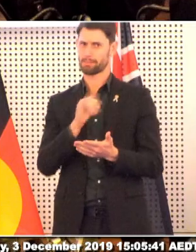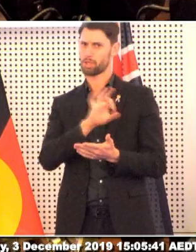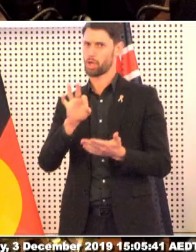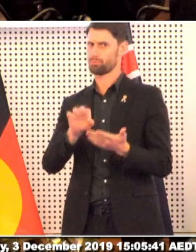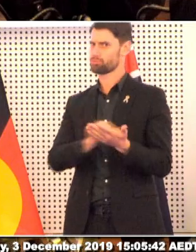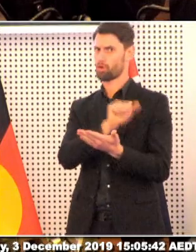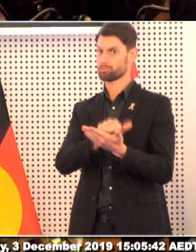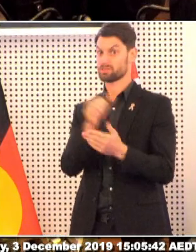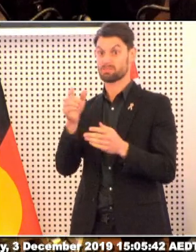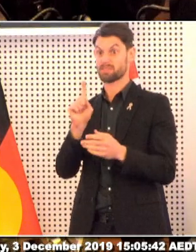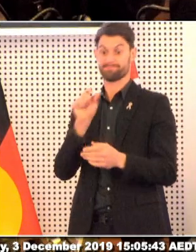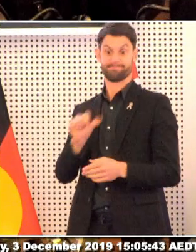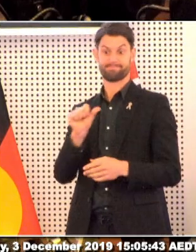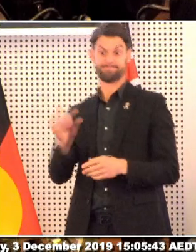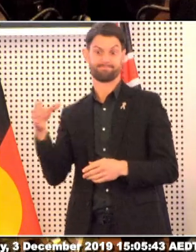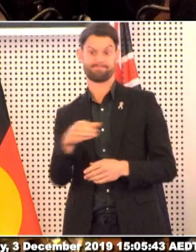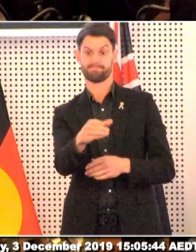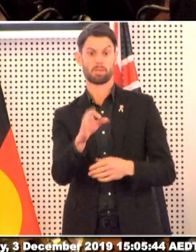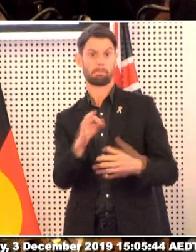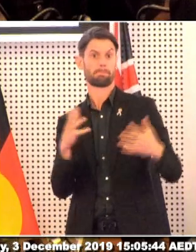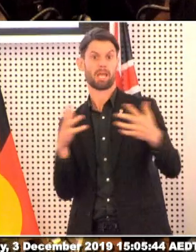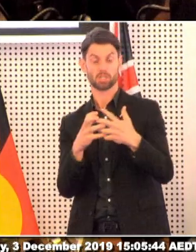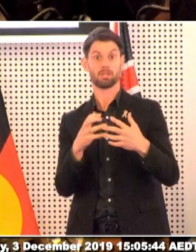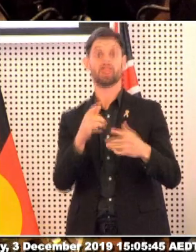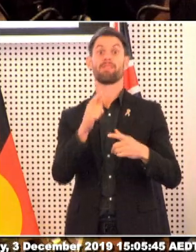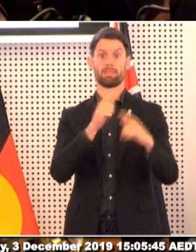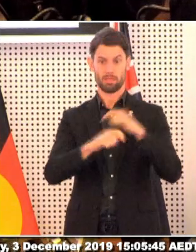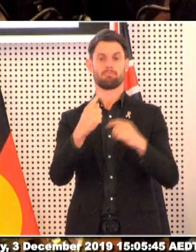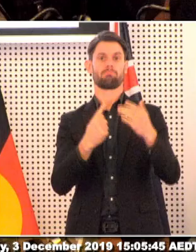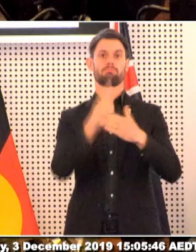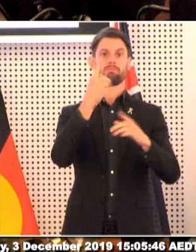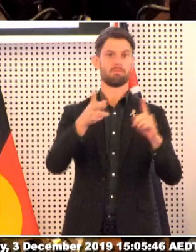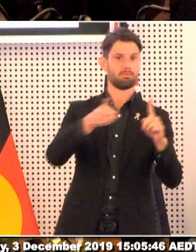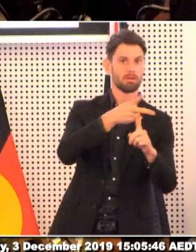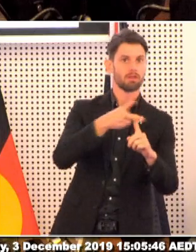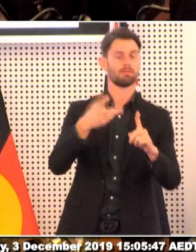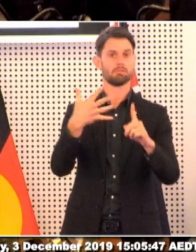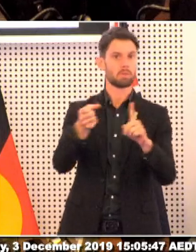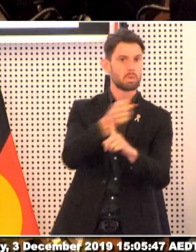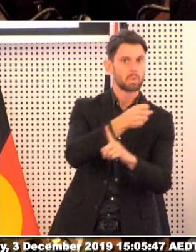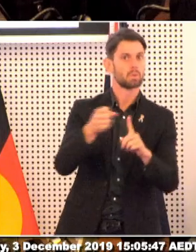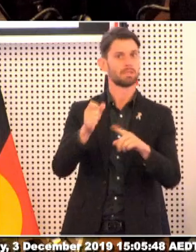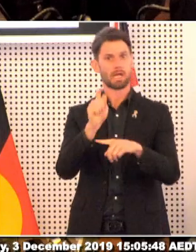group homes in the group home model. Is that essentially that question of choice about who you live with, or is that